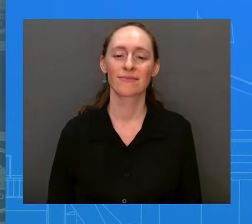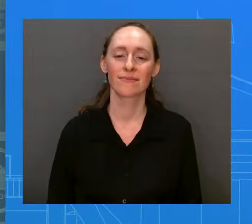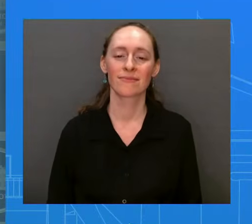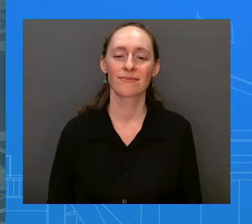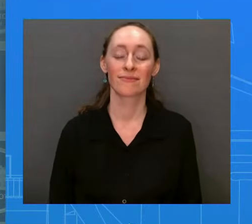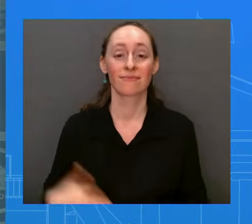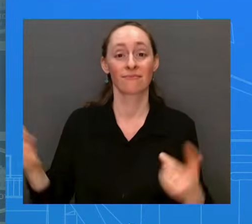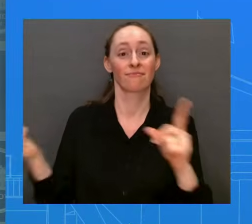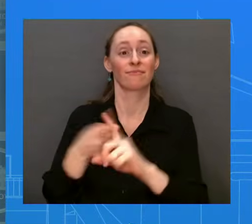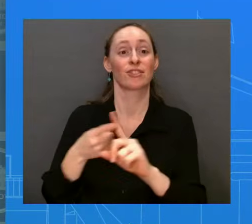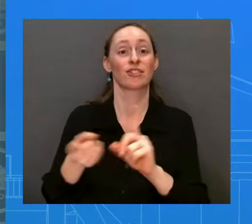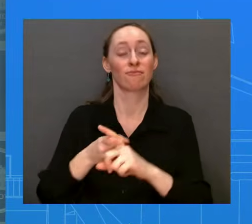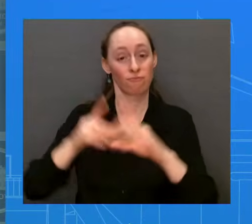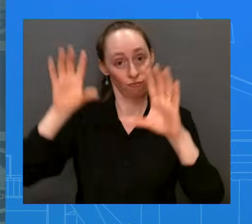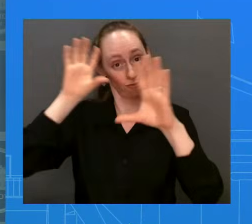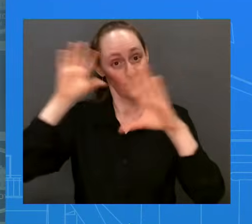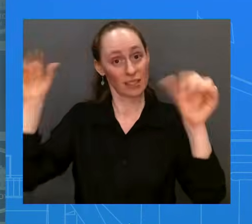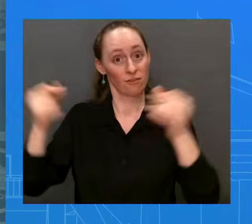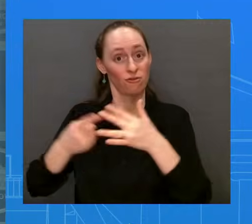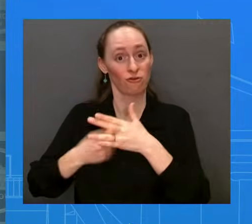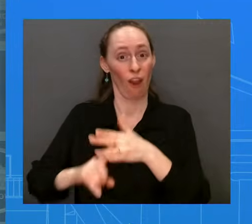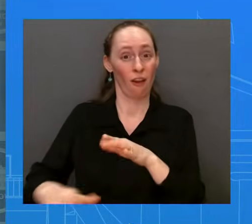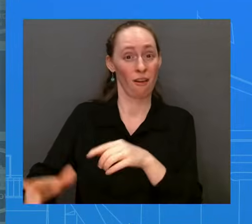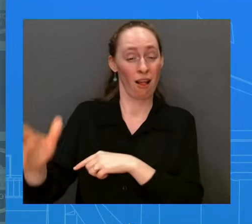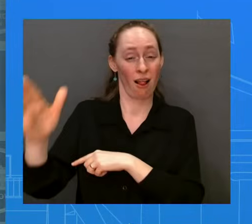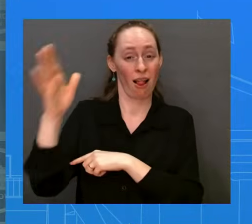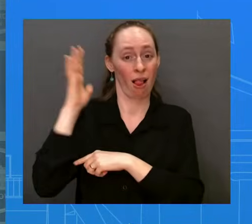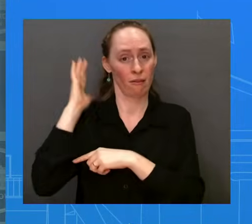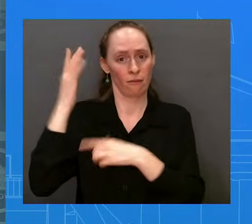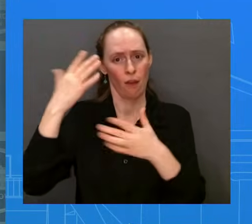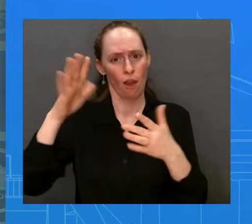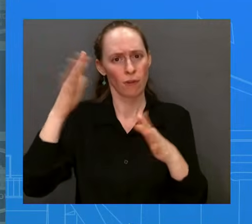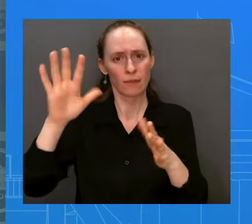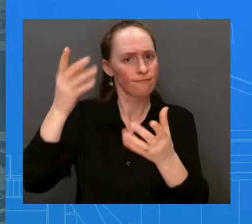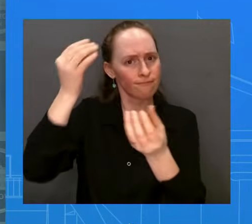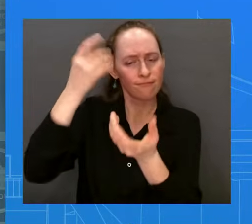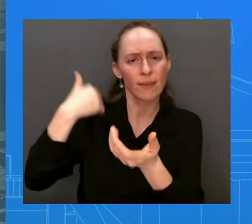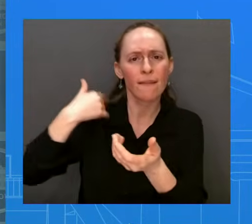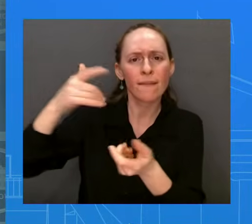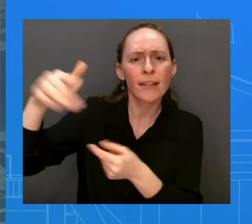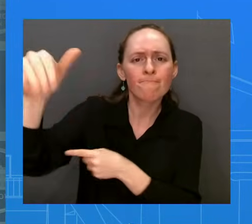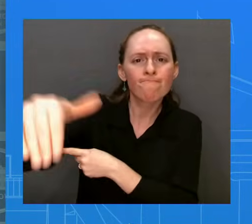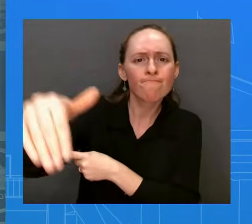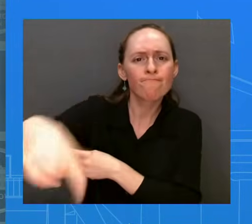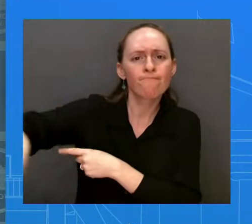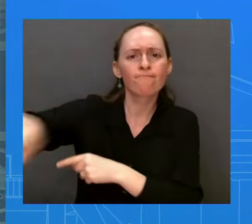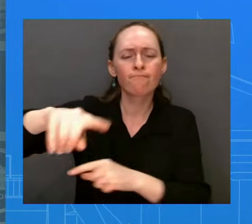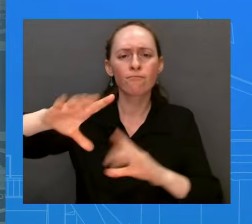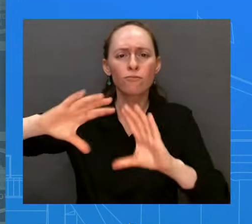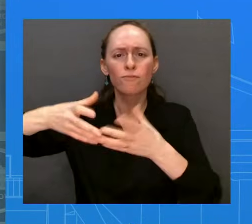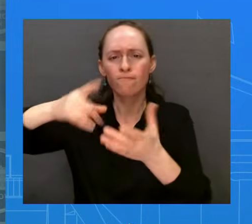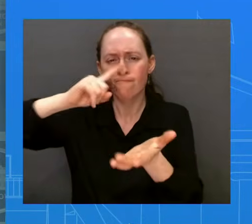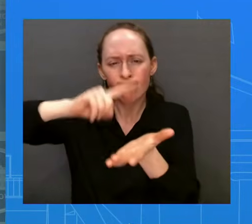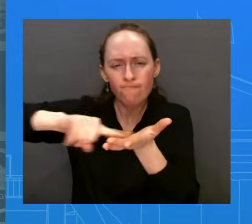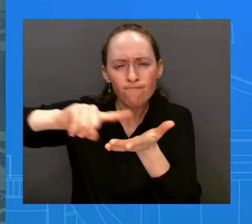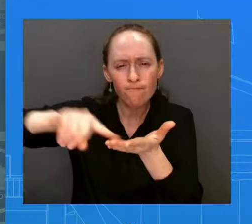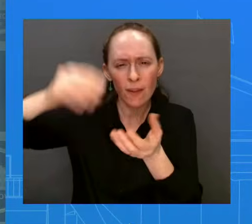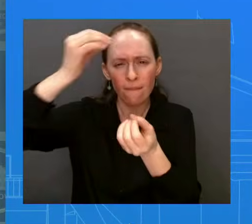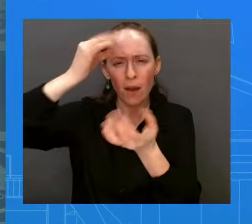and to ensure that we were working to detect and to protect against them. I think for reasons you will all understand,